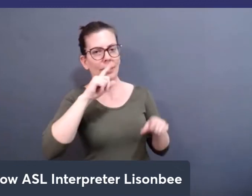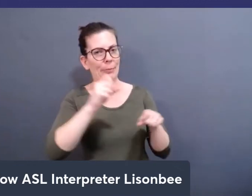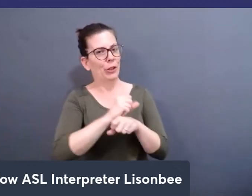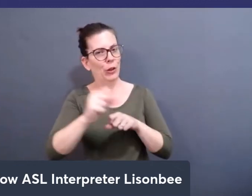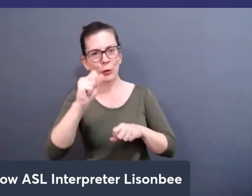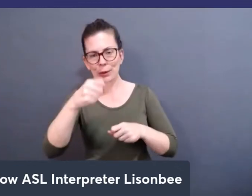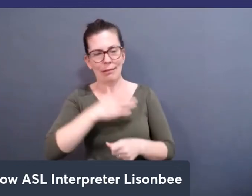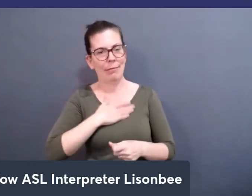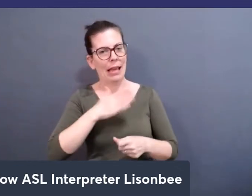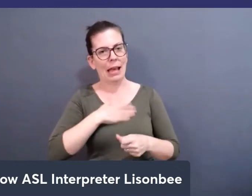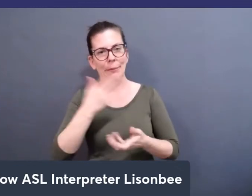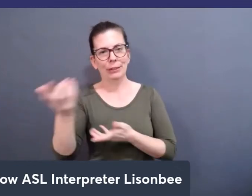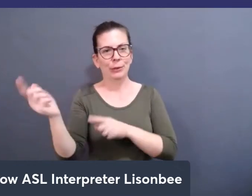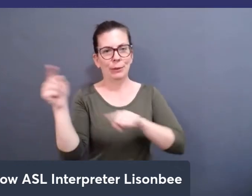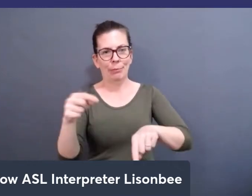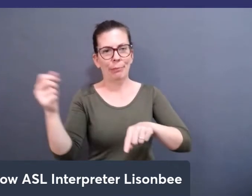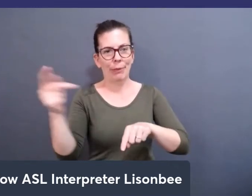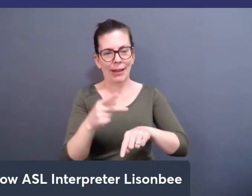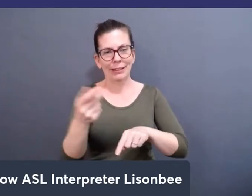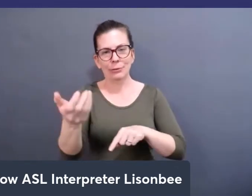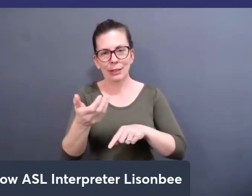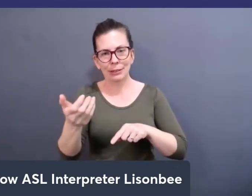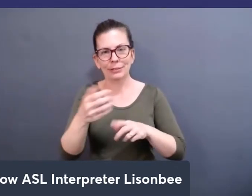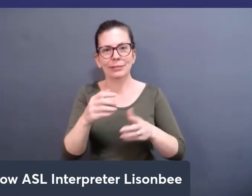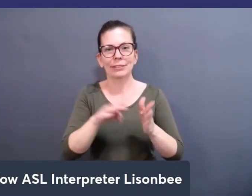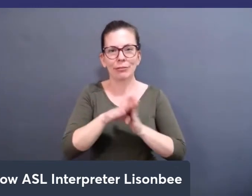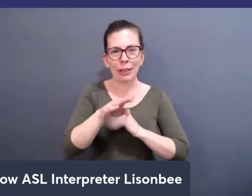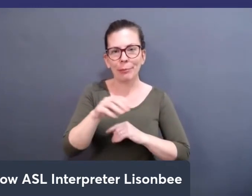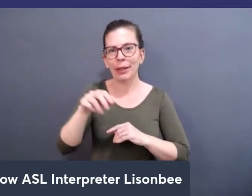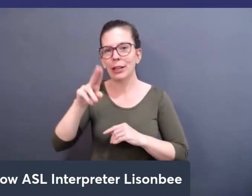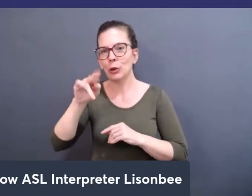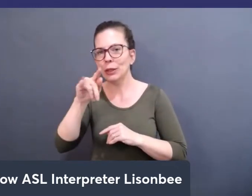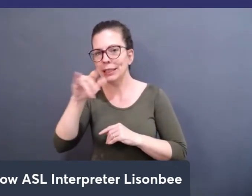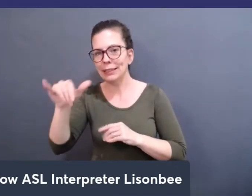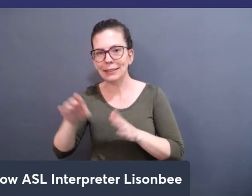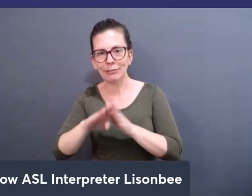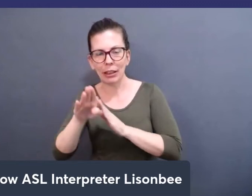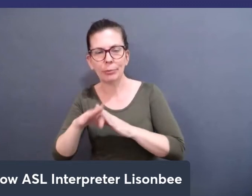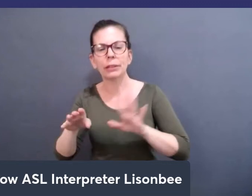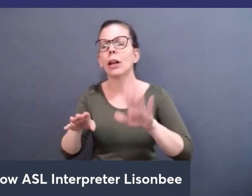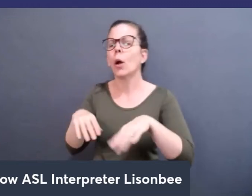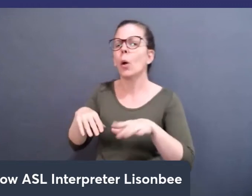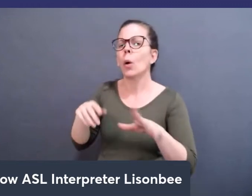about mobile development, Unity development. I did mention earlier, and we didn't get,